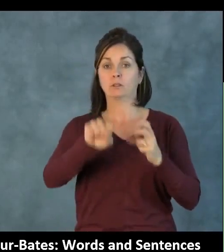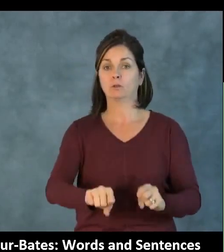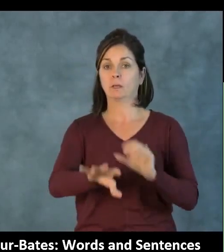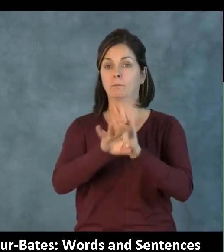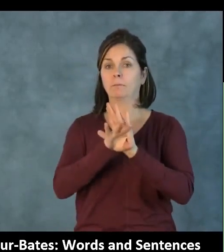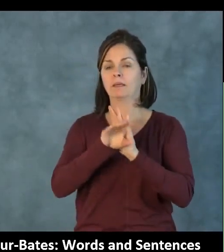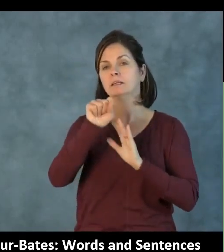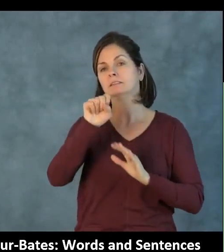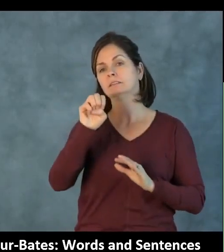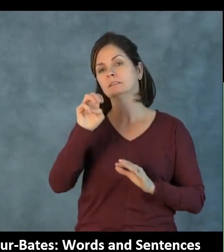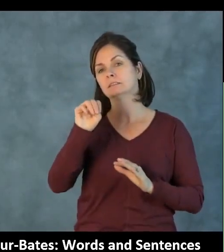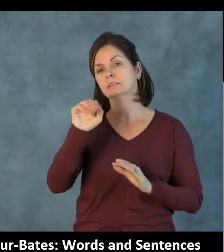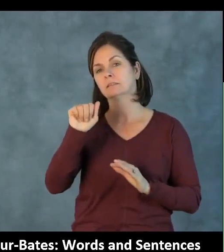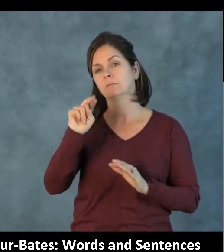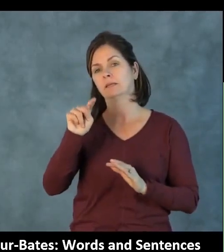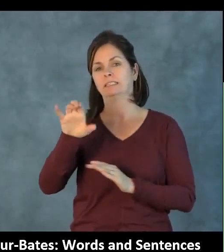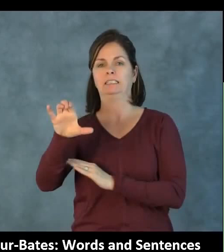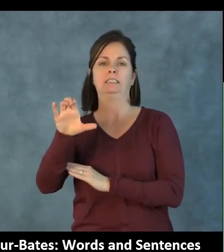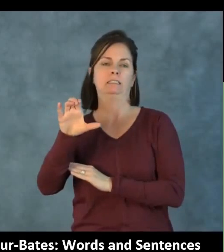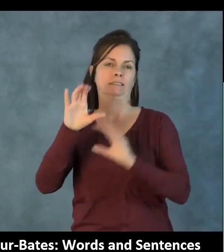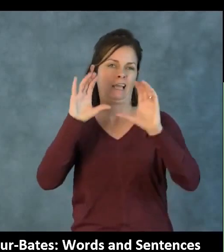you can pick a particular semantic category.